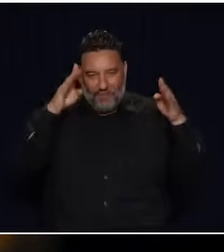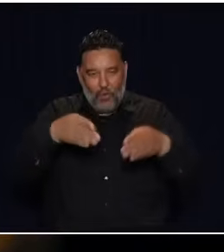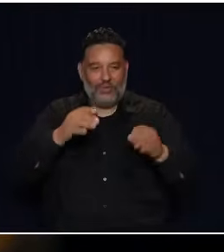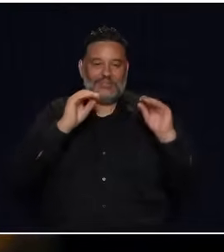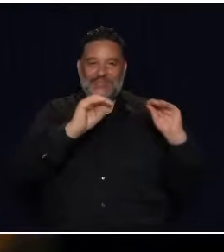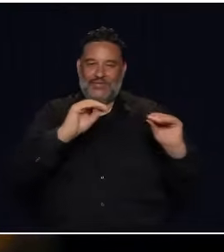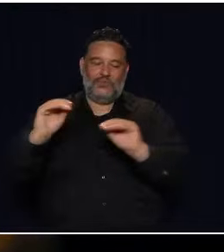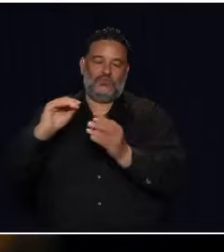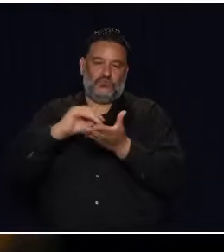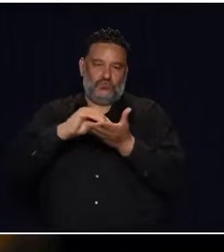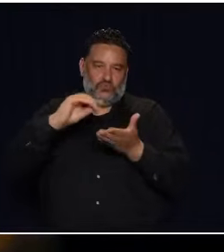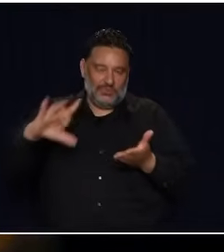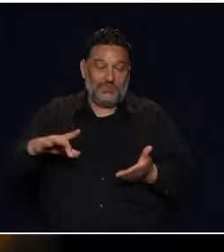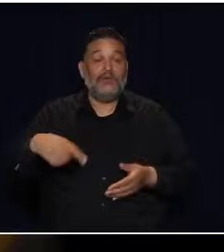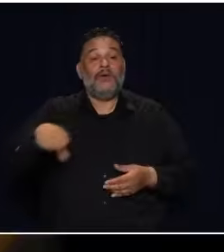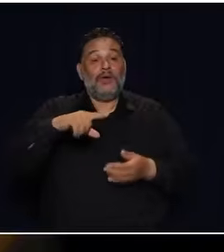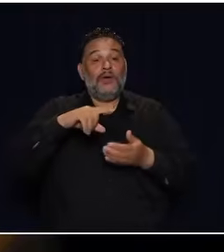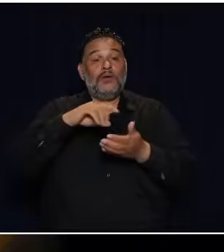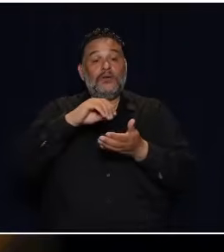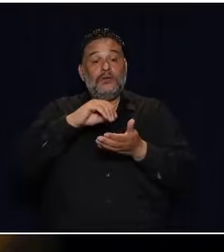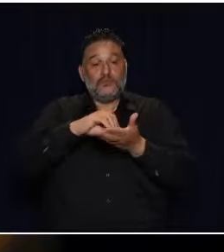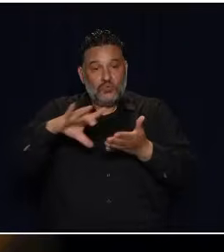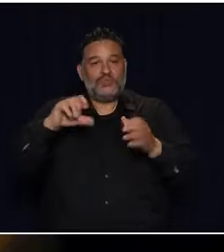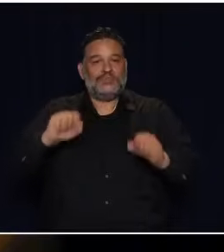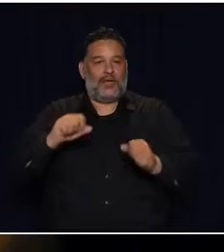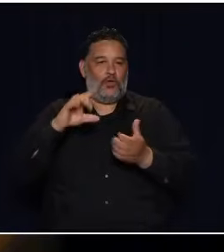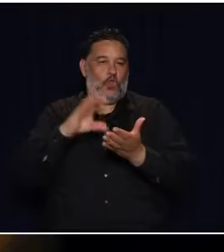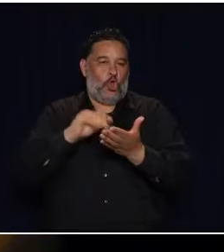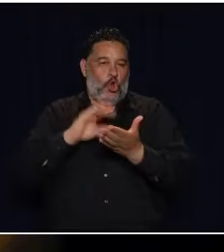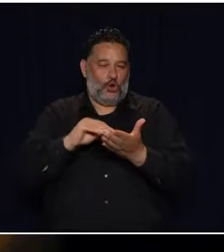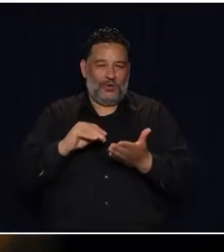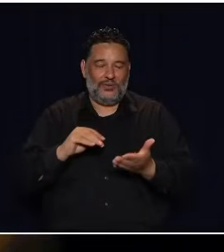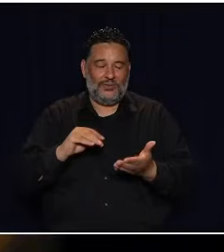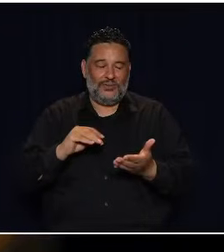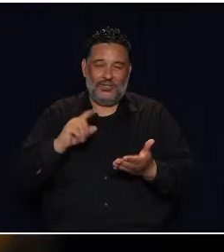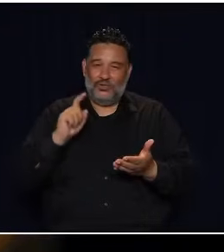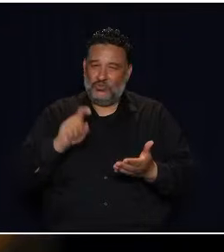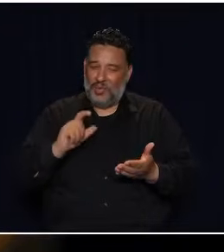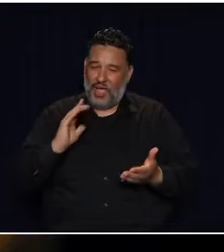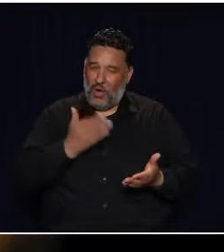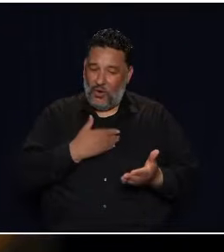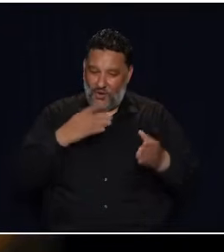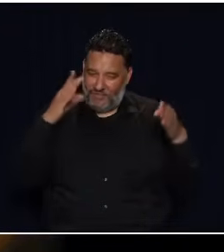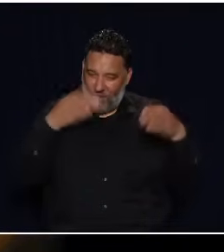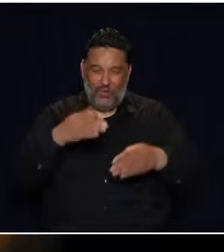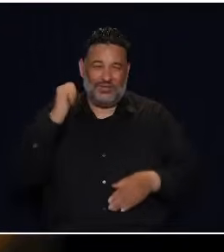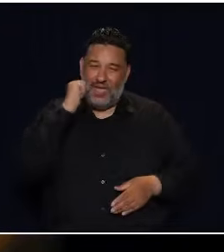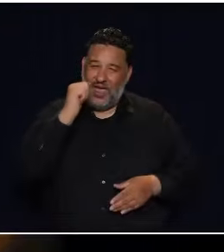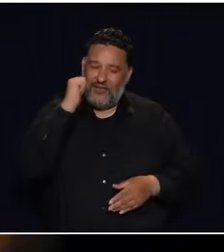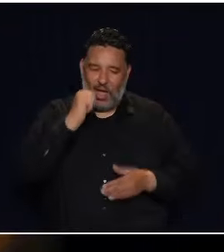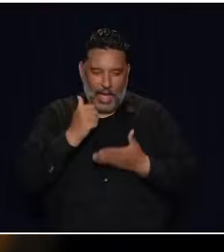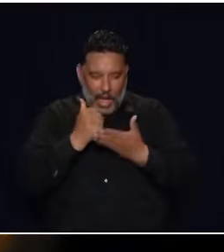THAT THEY NEED SO THEY CAN DO THE IMPORTANT JOB OF TEACHING OR STUDENTS AND OUR STUDENTS CAN